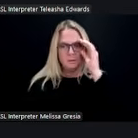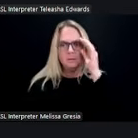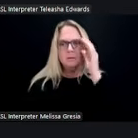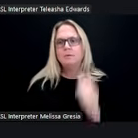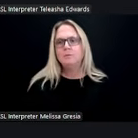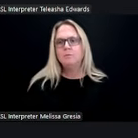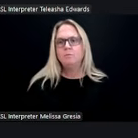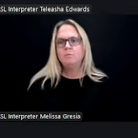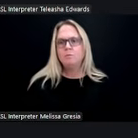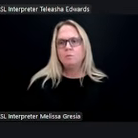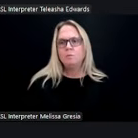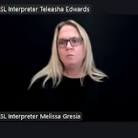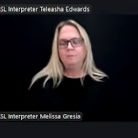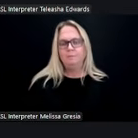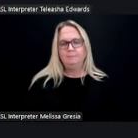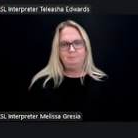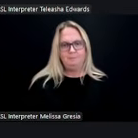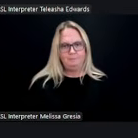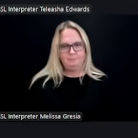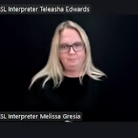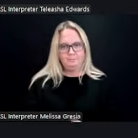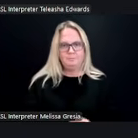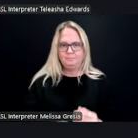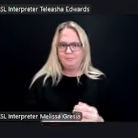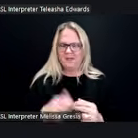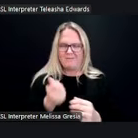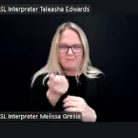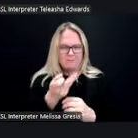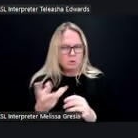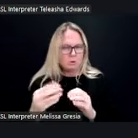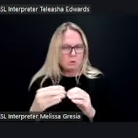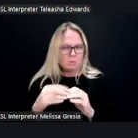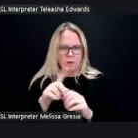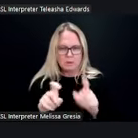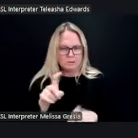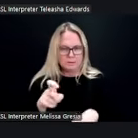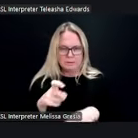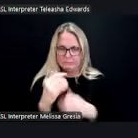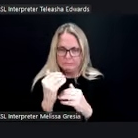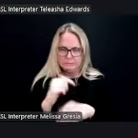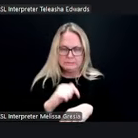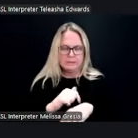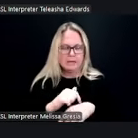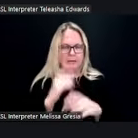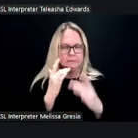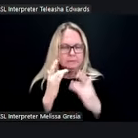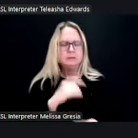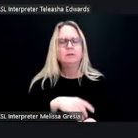Thank you. Uh time for just a few more questions. What will the relationship reporting structure be